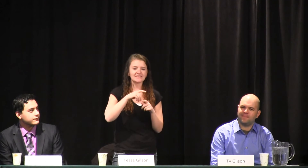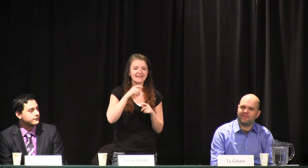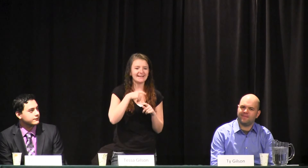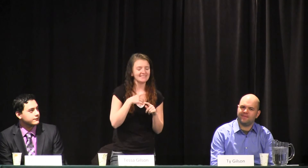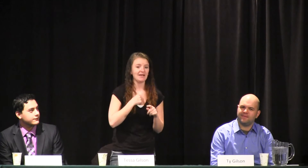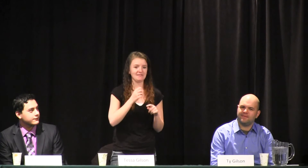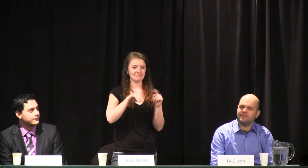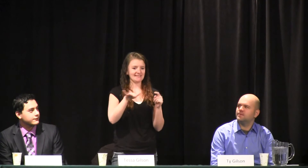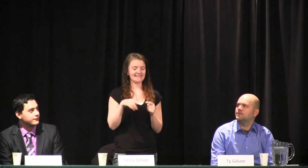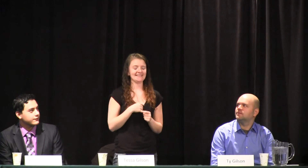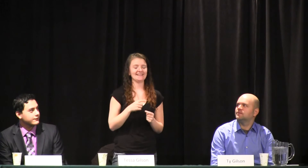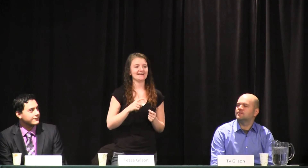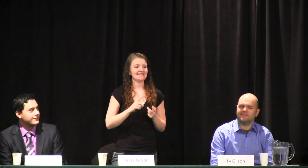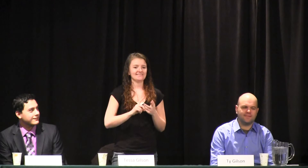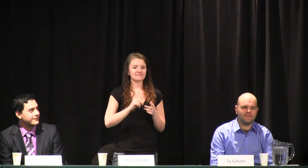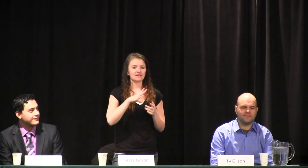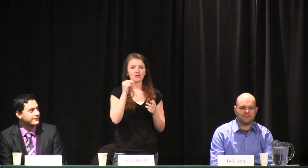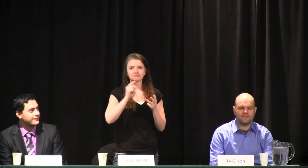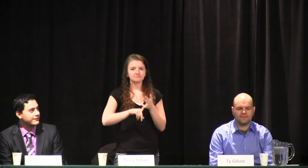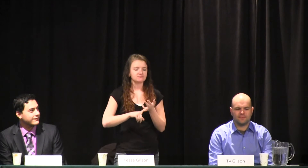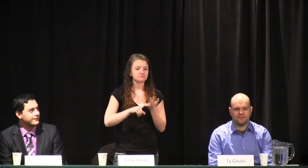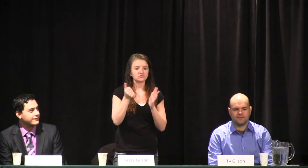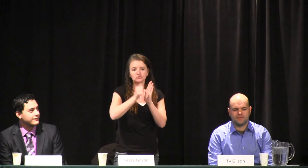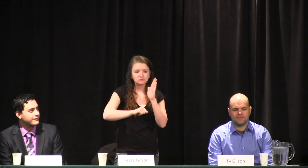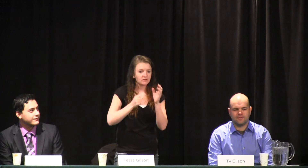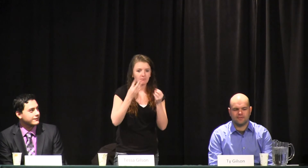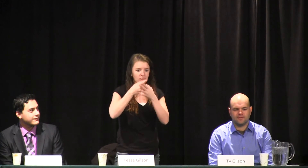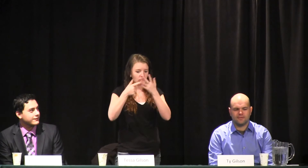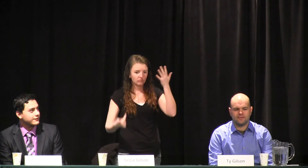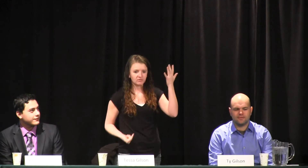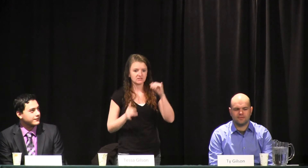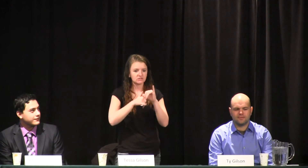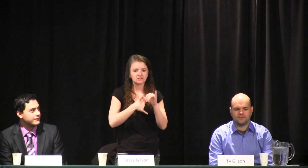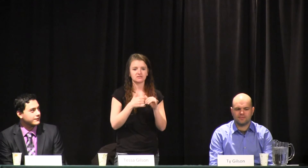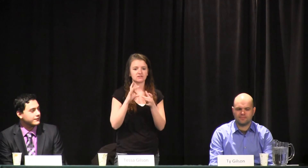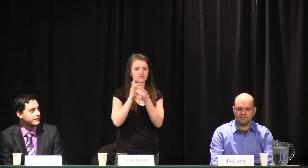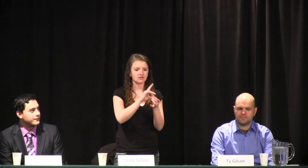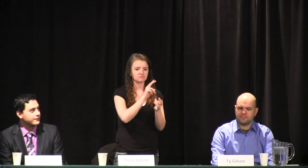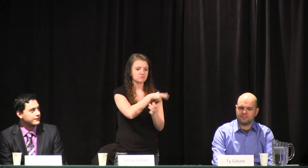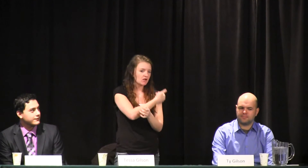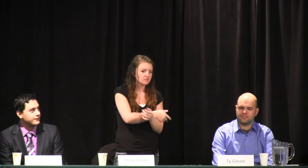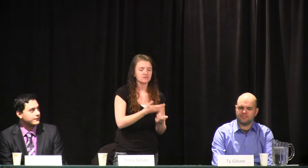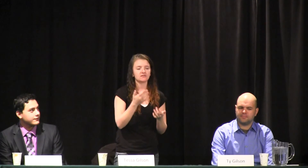sorry, if I don't spell that exactly right. We got to watch surgeries